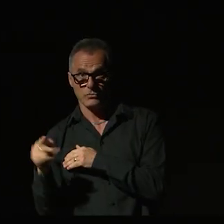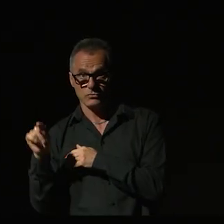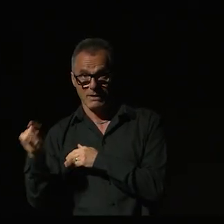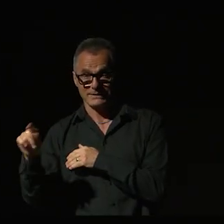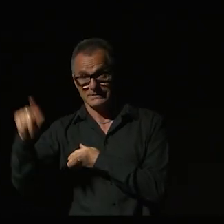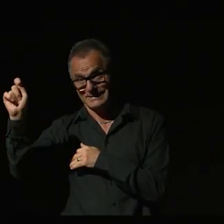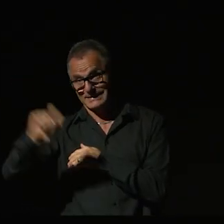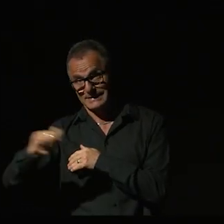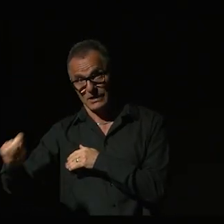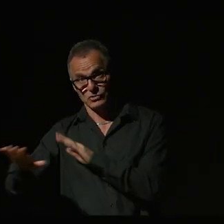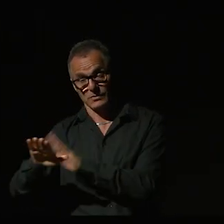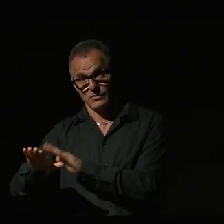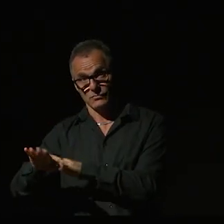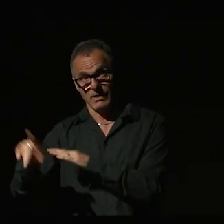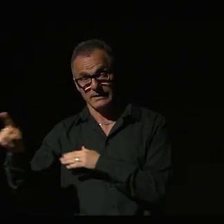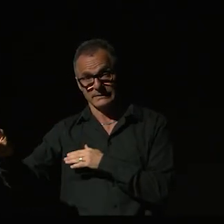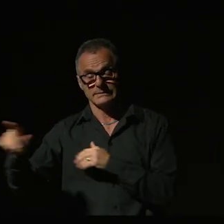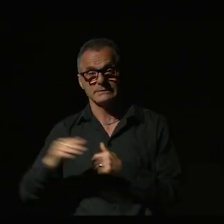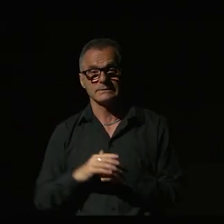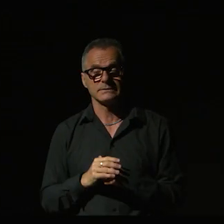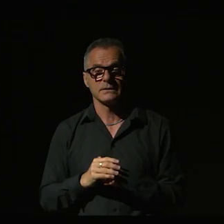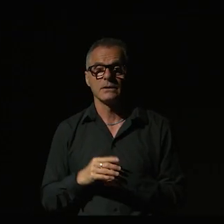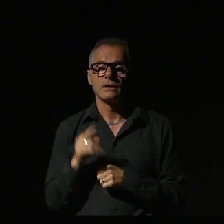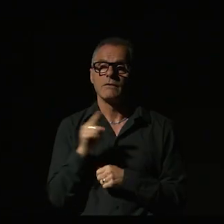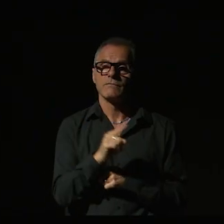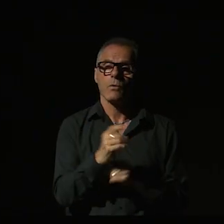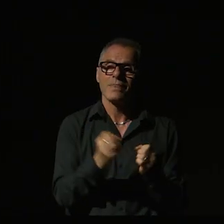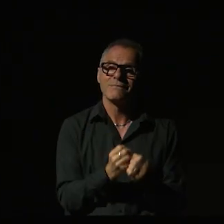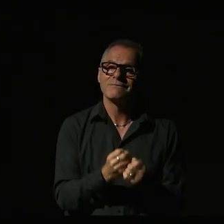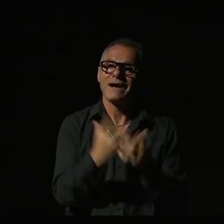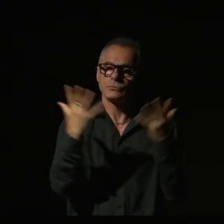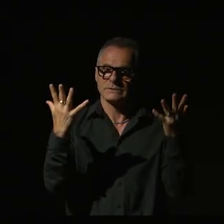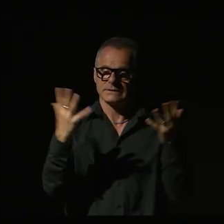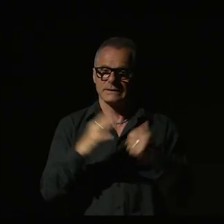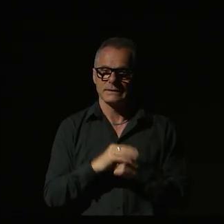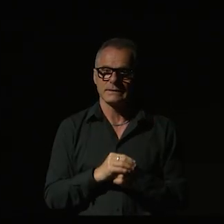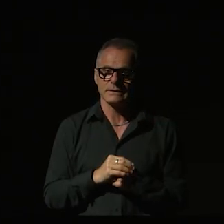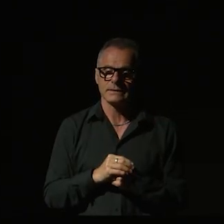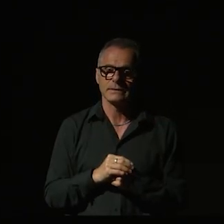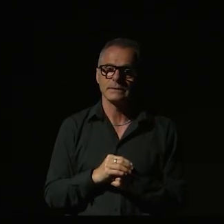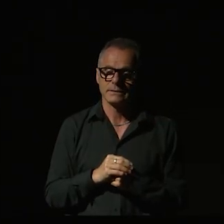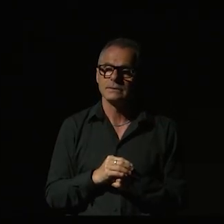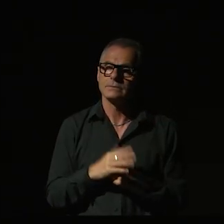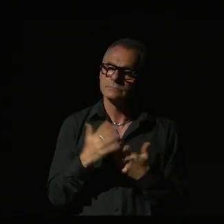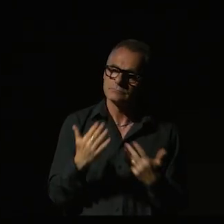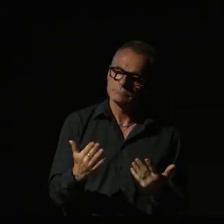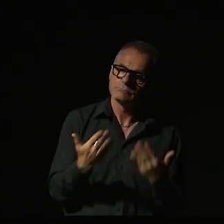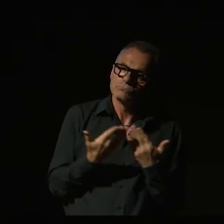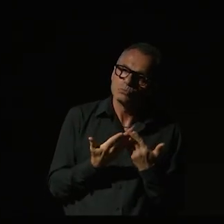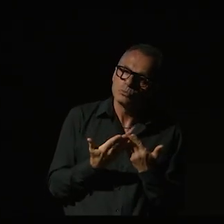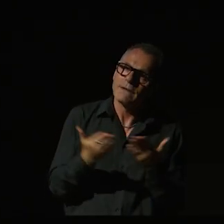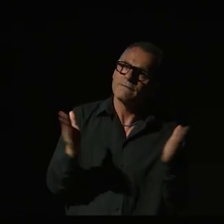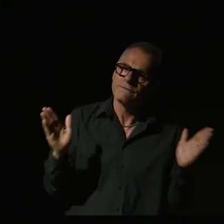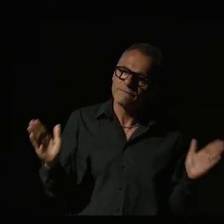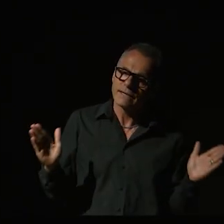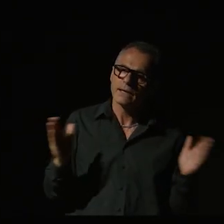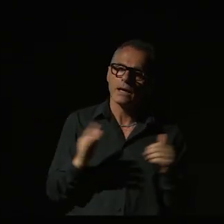that Bernini made in the '50s, much later, for a fountain made to a certain extent reveal Bernini's interest